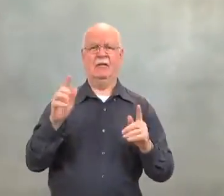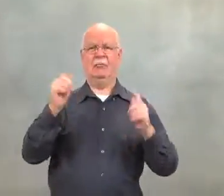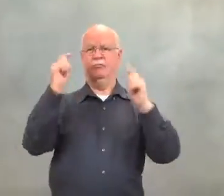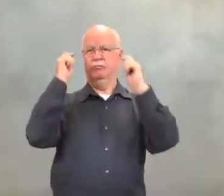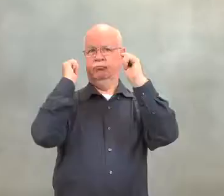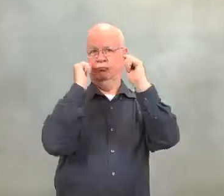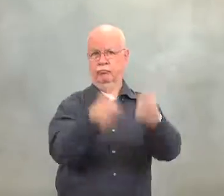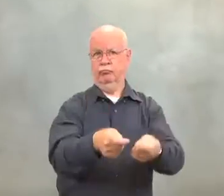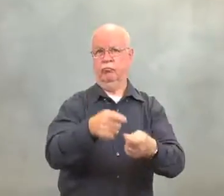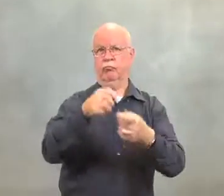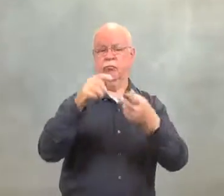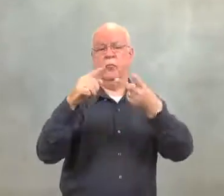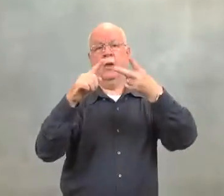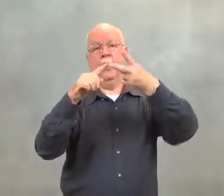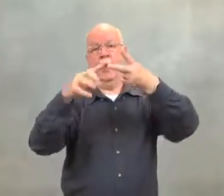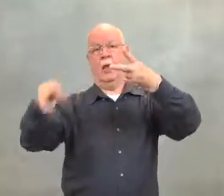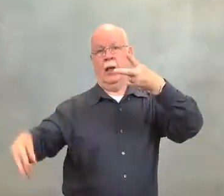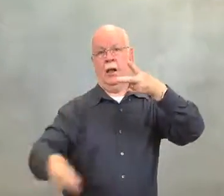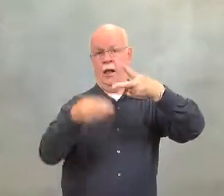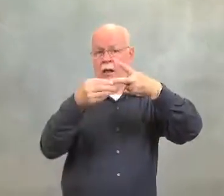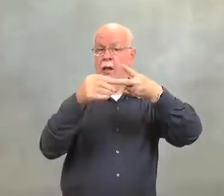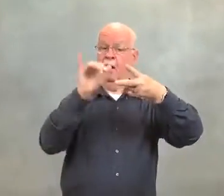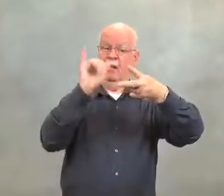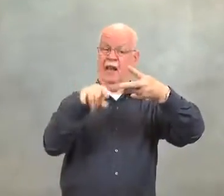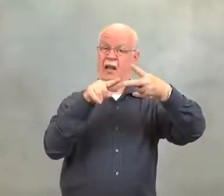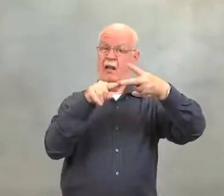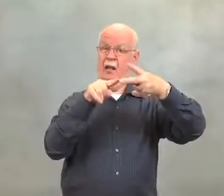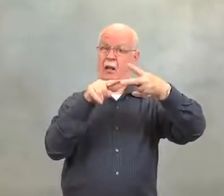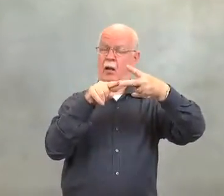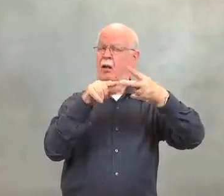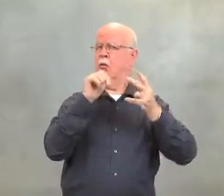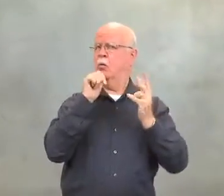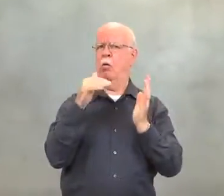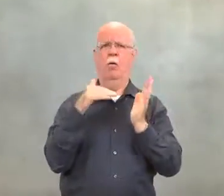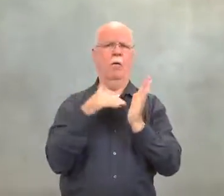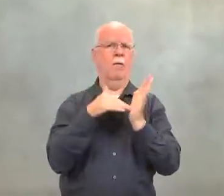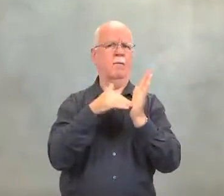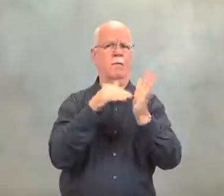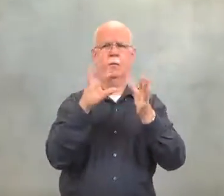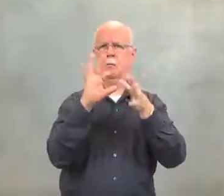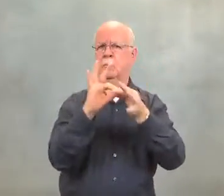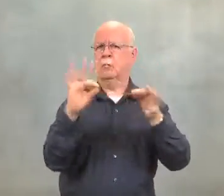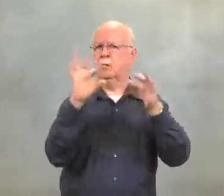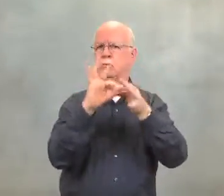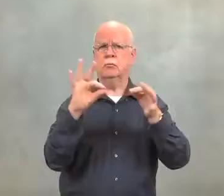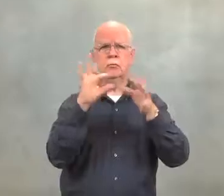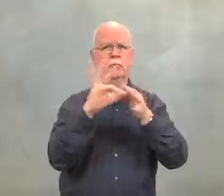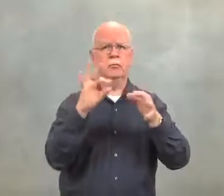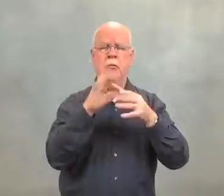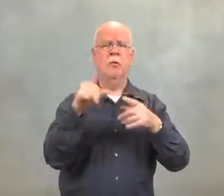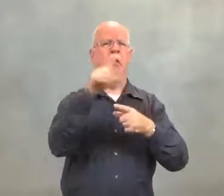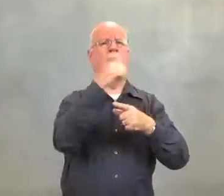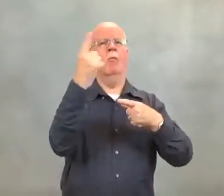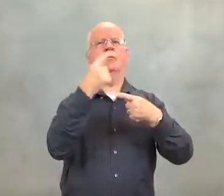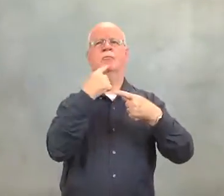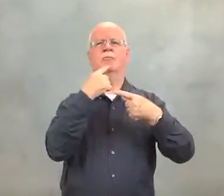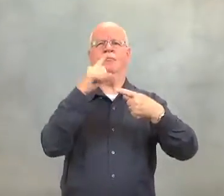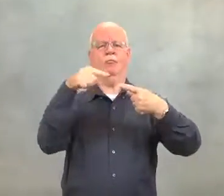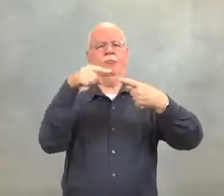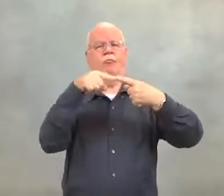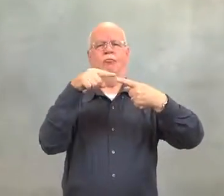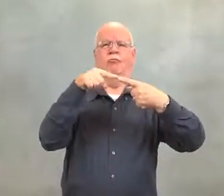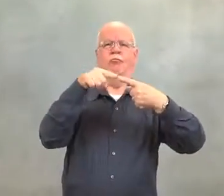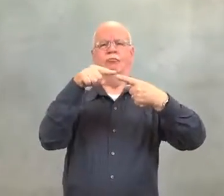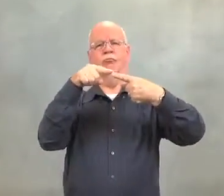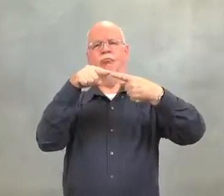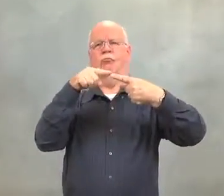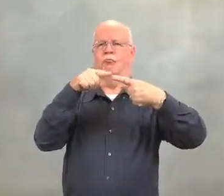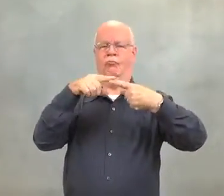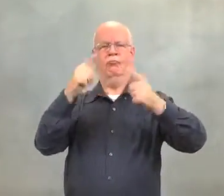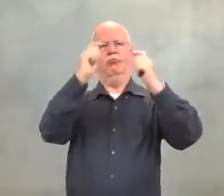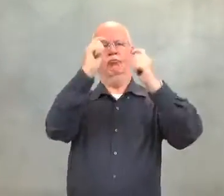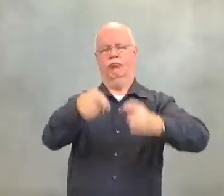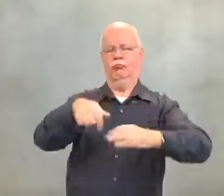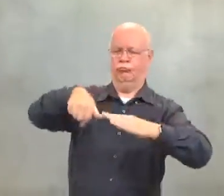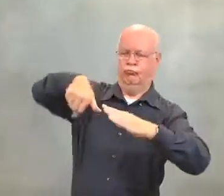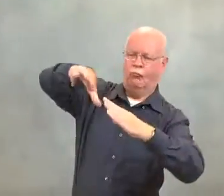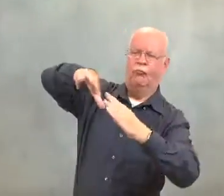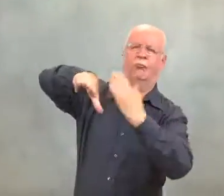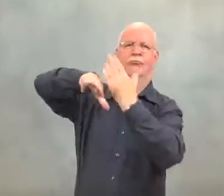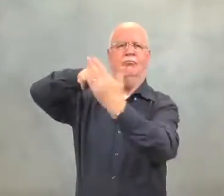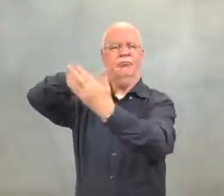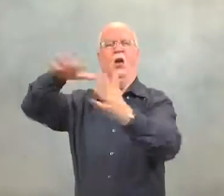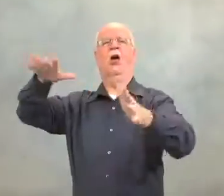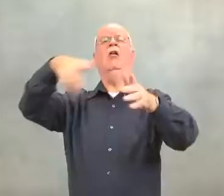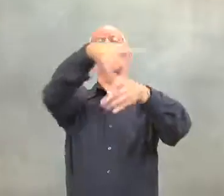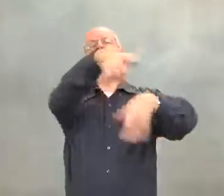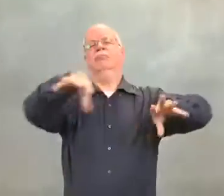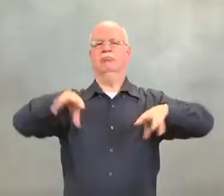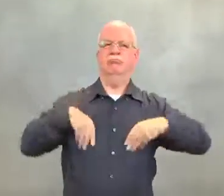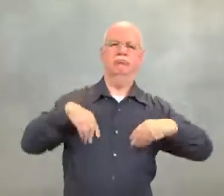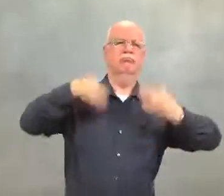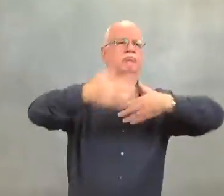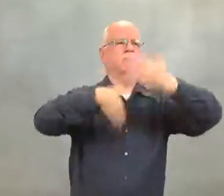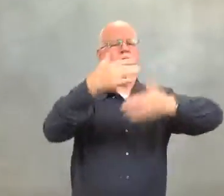They then offered a second, little known inducement not often discussed.